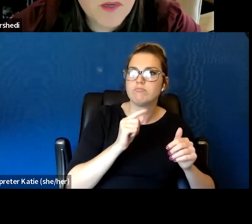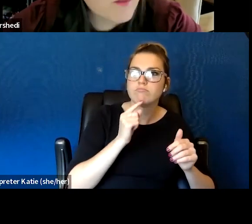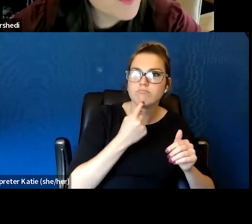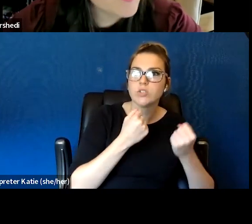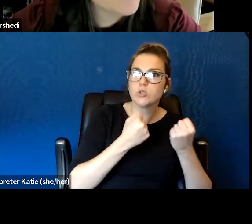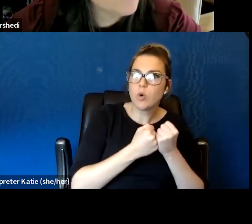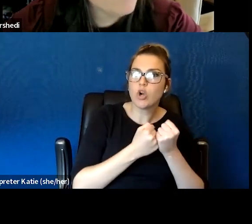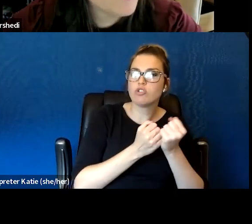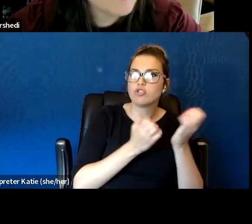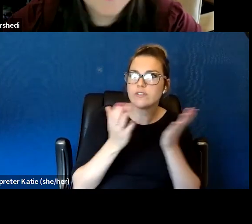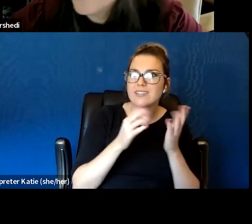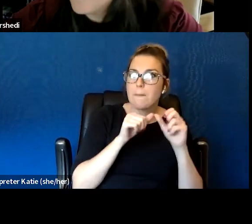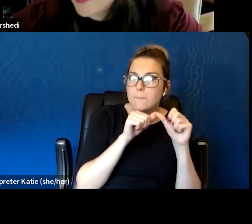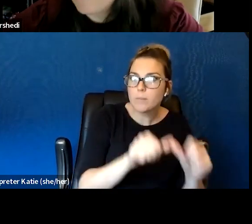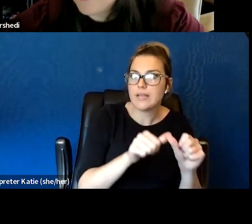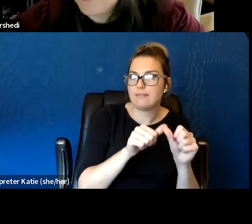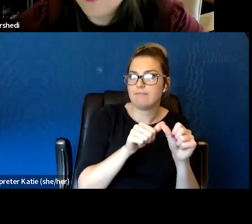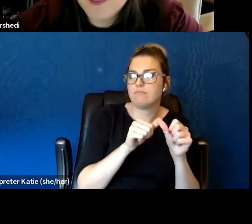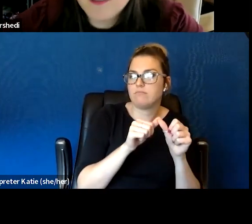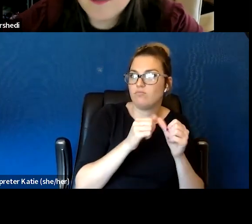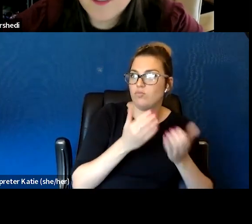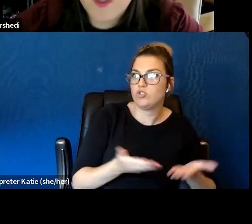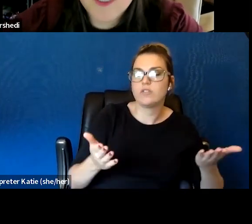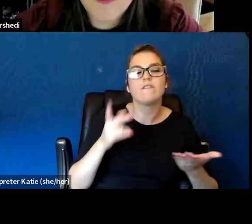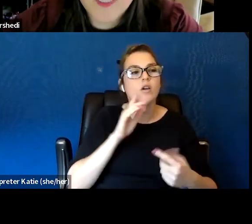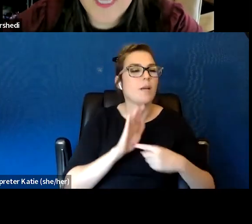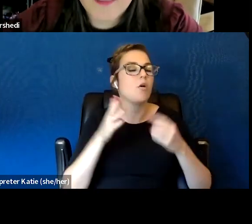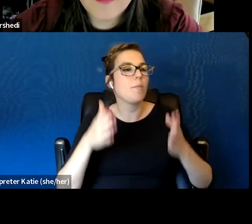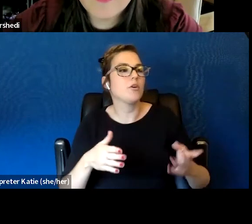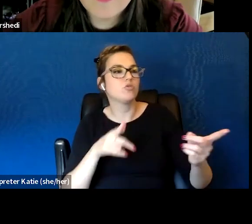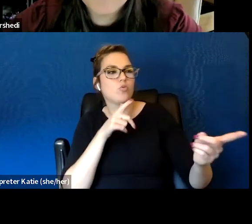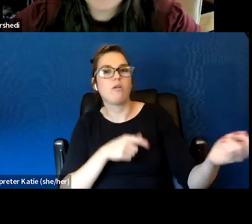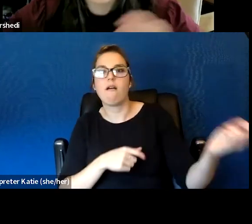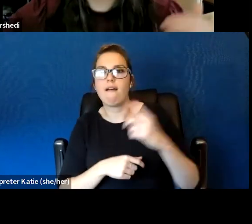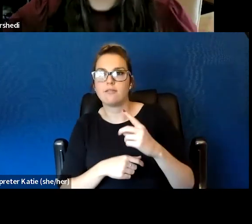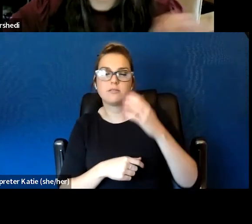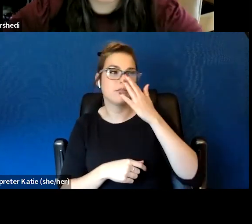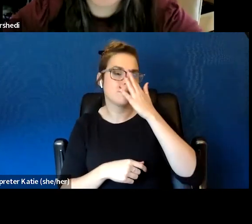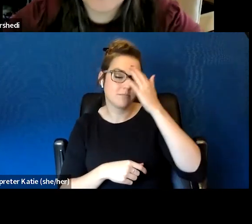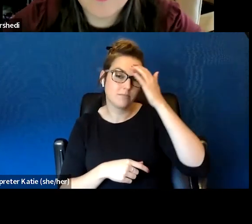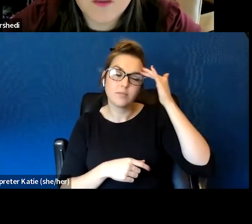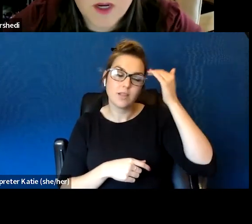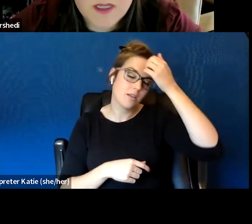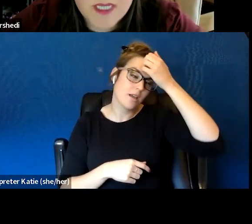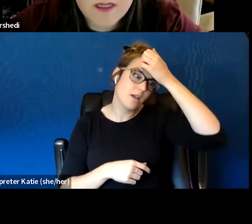and it's a permanent resource. And so when folks, like the person who submitted this question feel like that level of service is no longer needed,